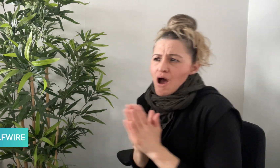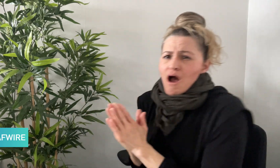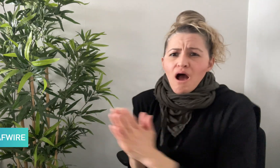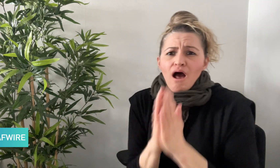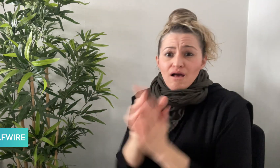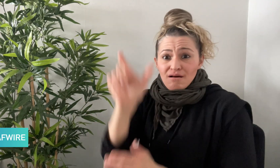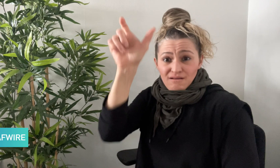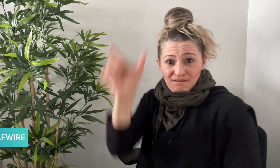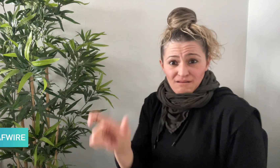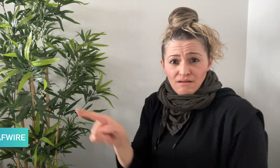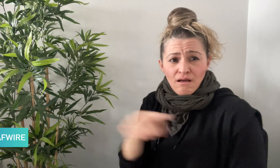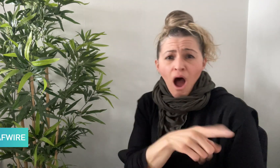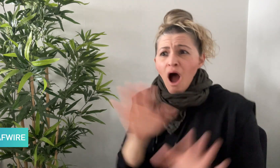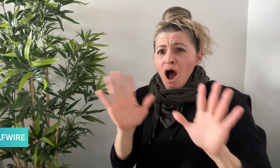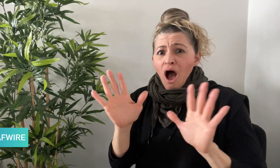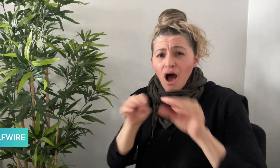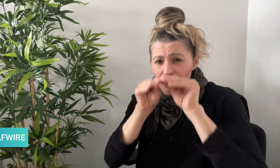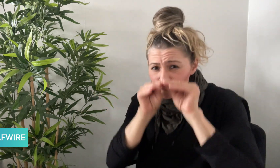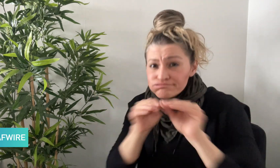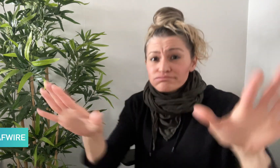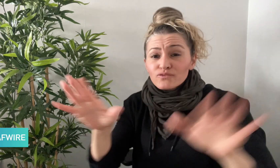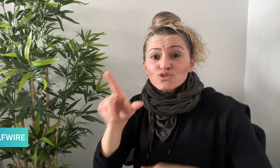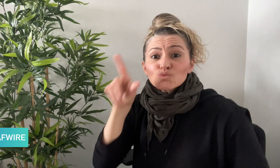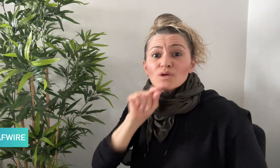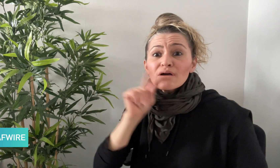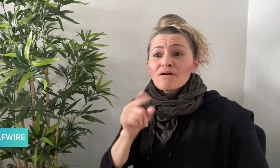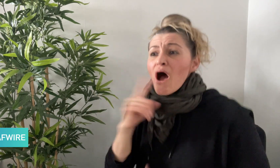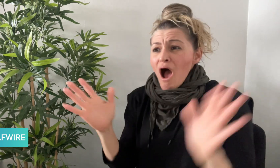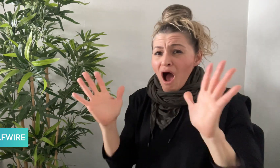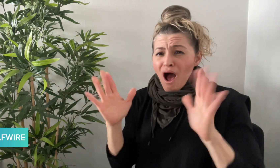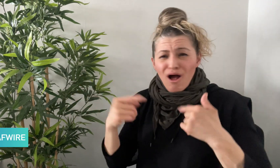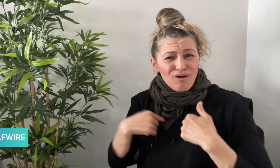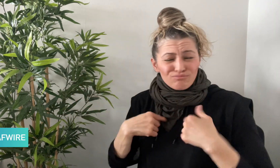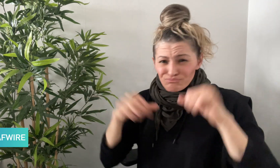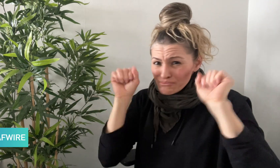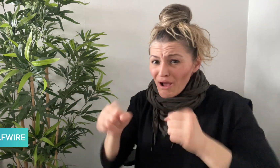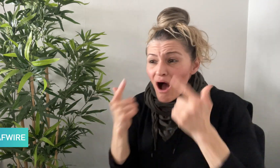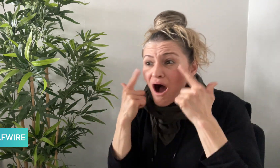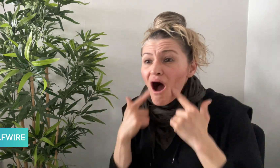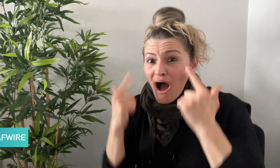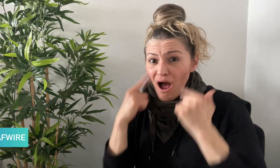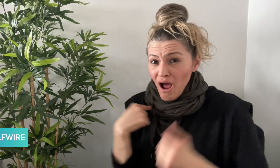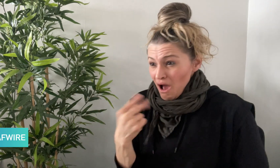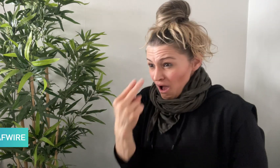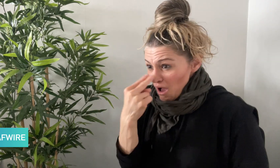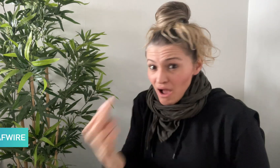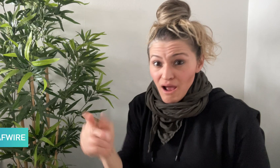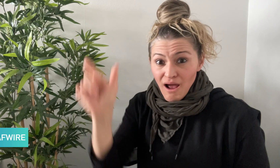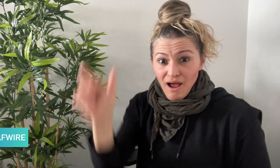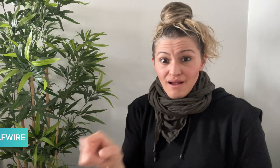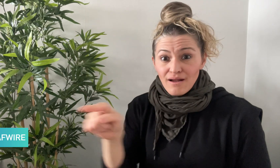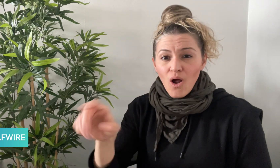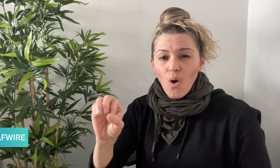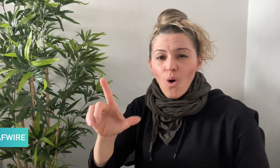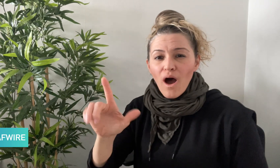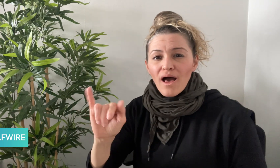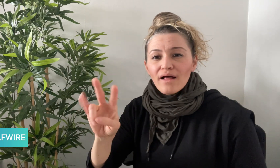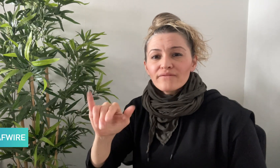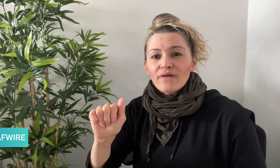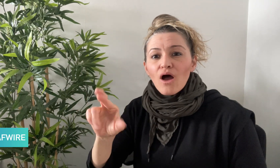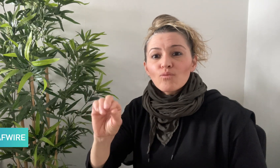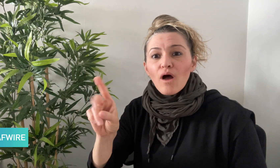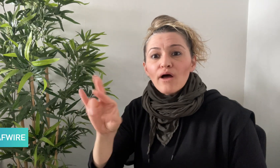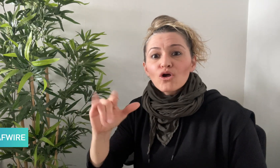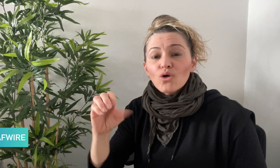watching @oliviarodrigo talking on the Red Carpet